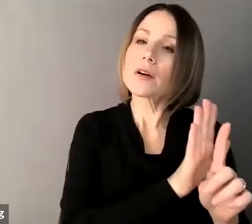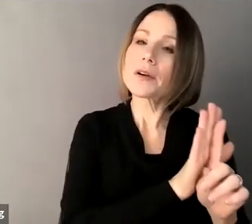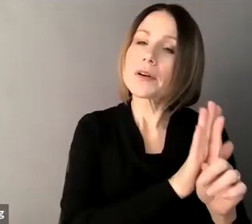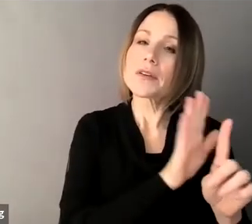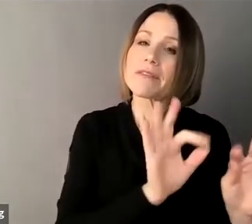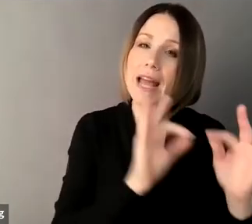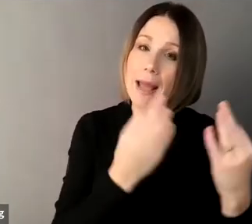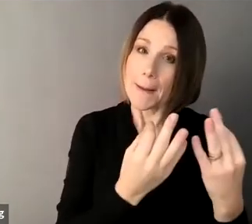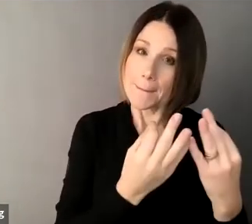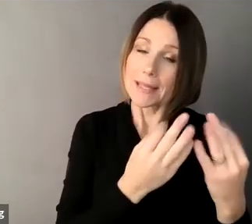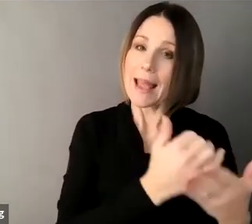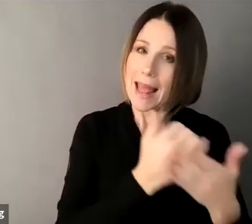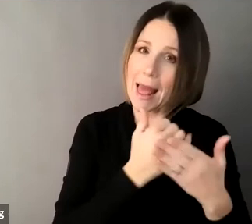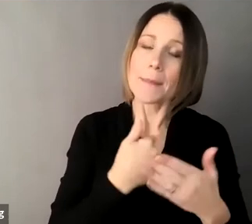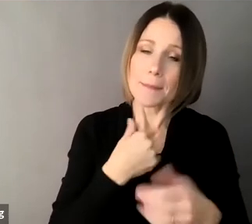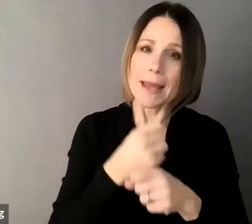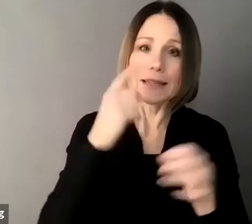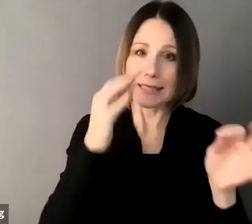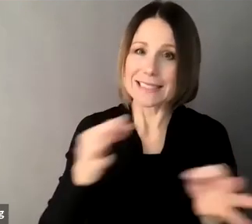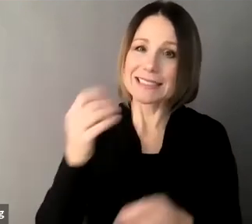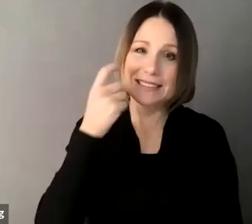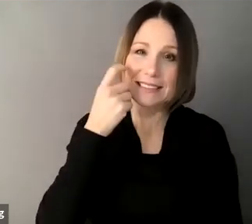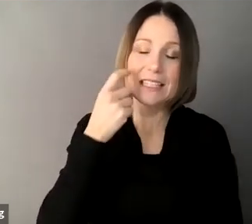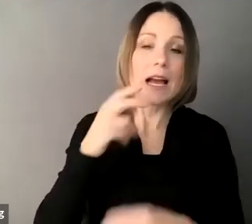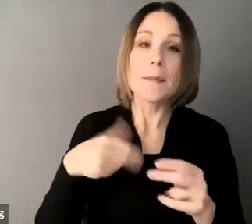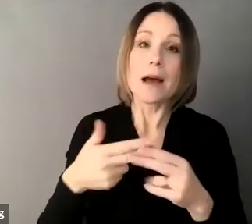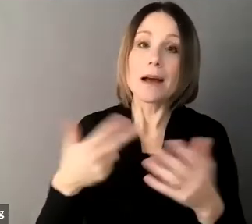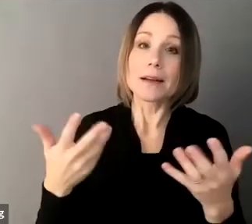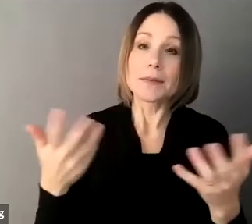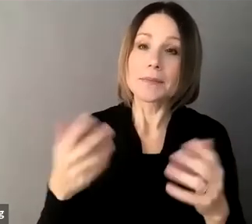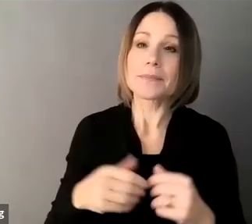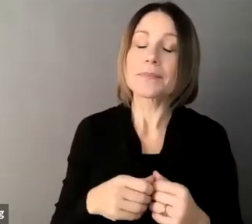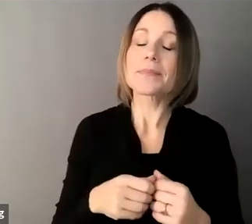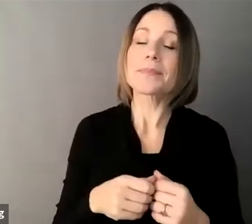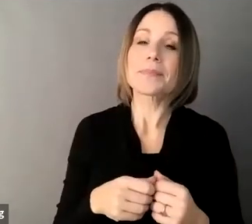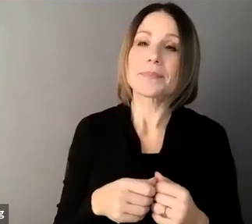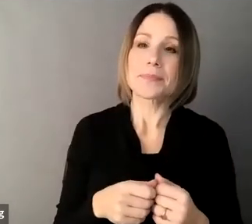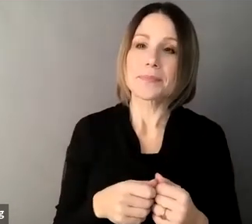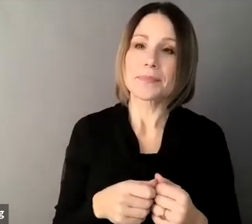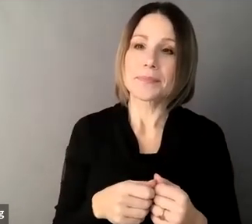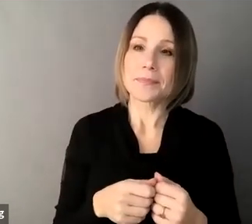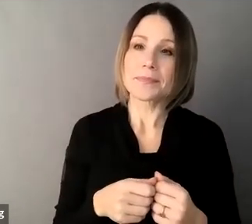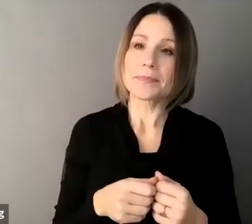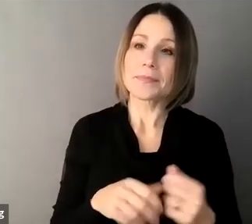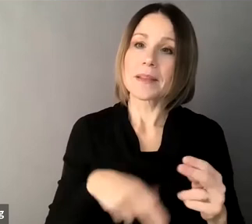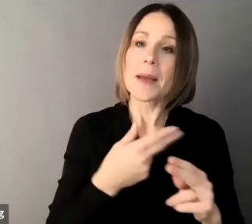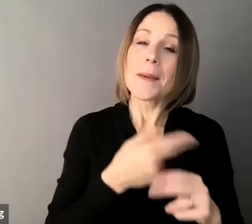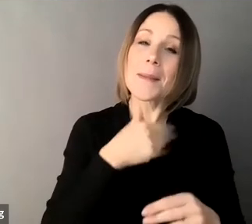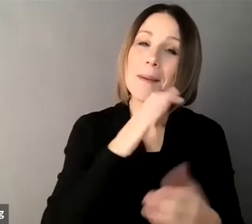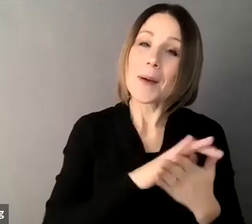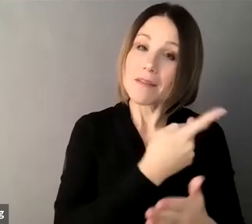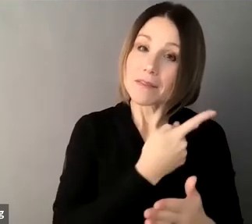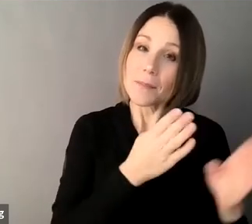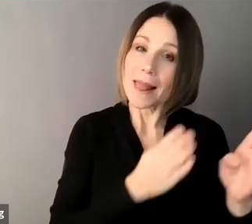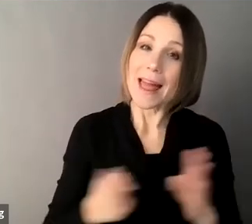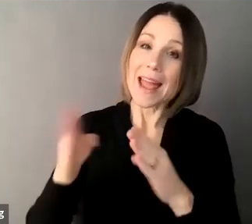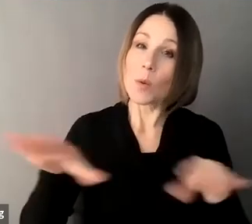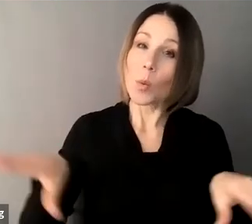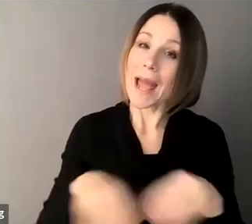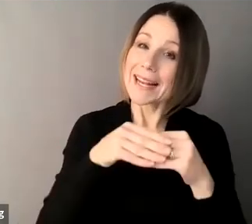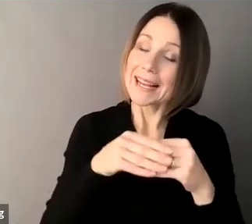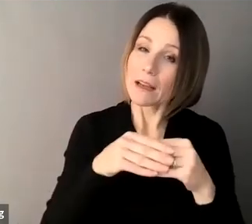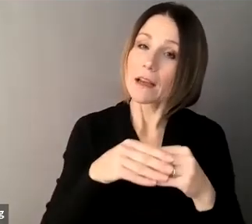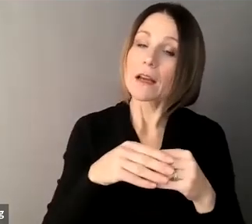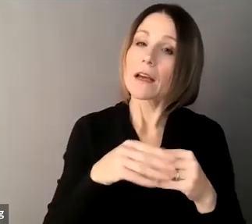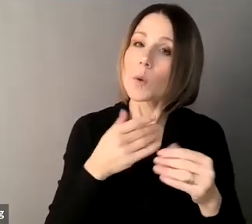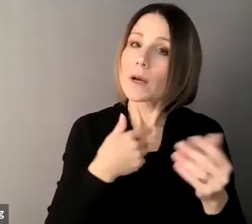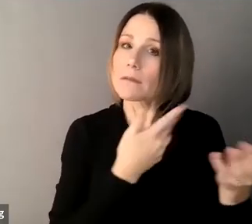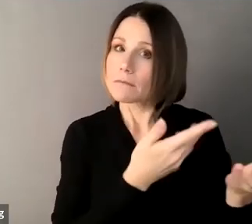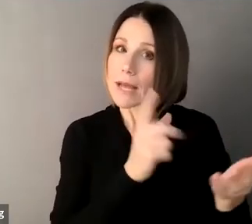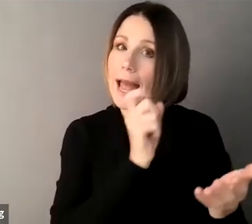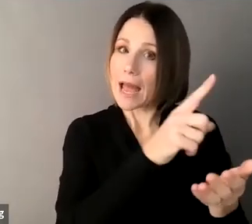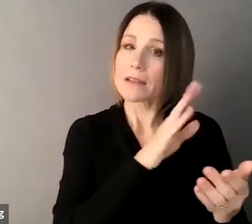to make decisions on how we are gonna do our wedding and we came up with a decision and